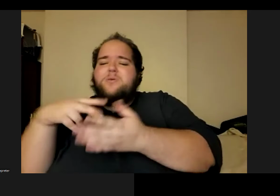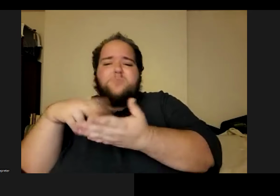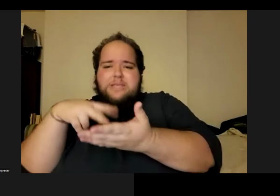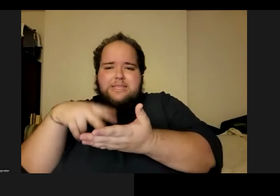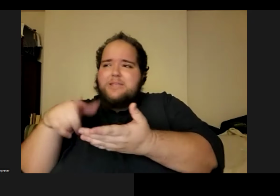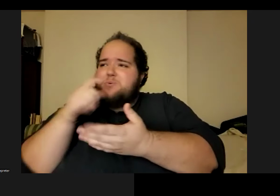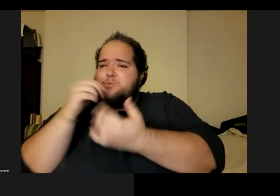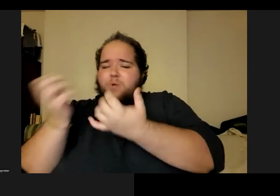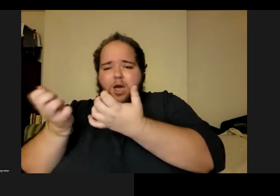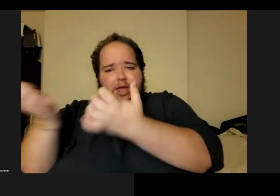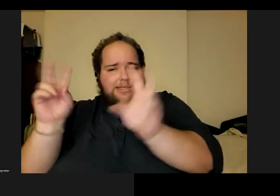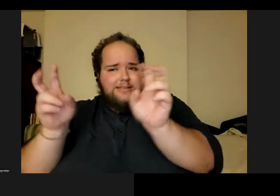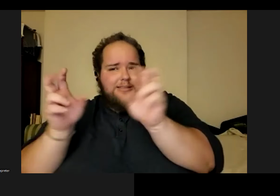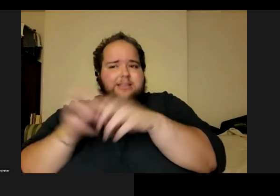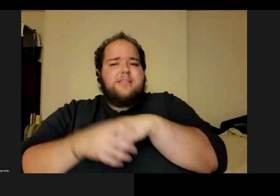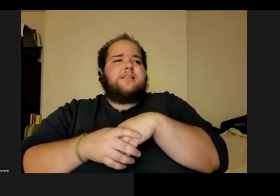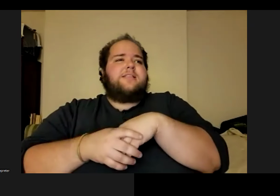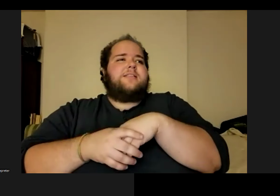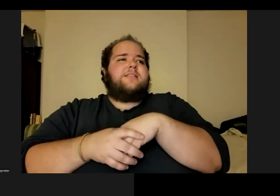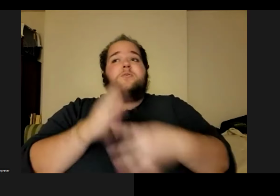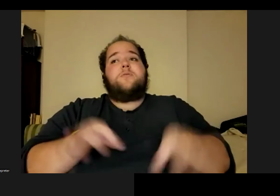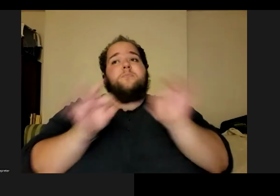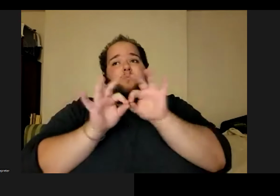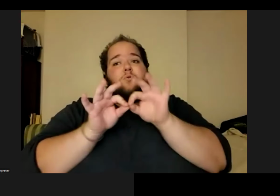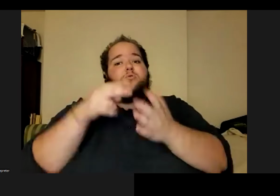you know, it's good to reread the things you've written and